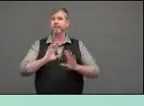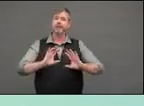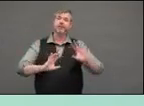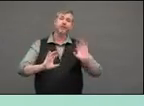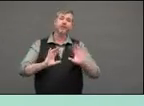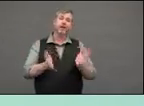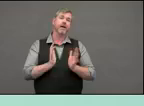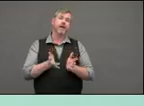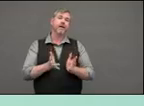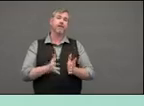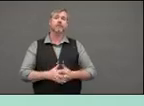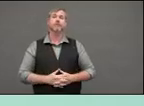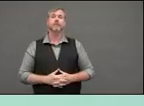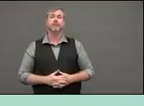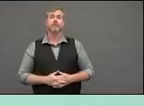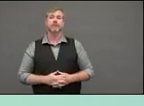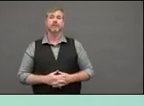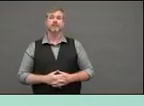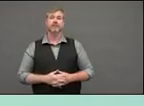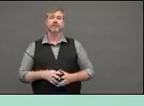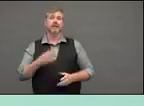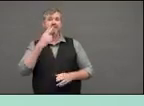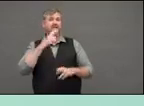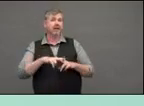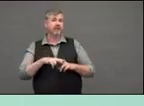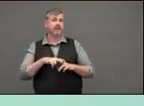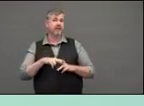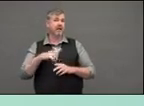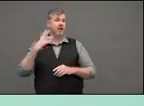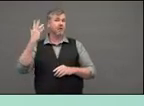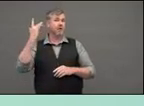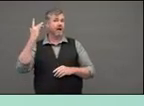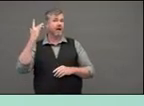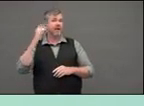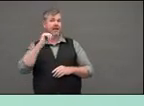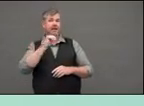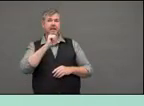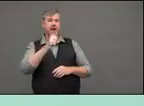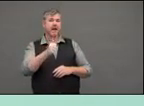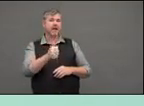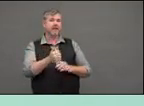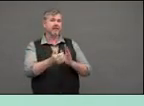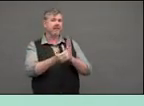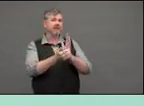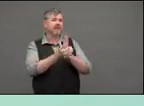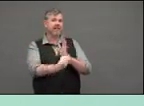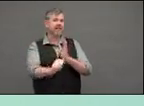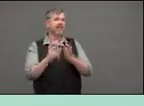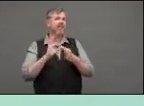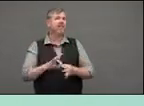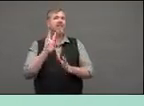because i'm not very good at video games so watching somebody that's actually good at video games and you know kind of makes me feel that i'm